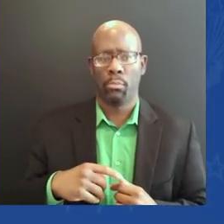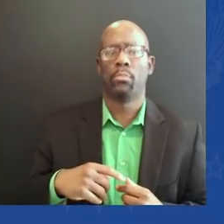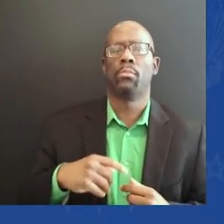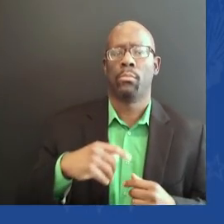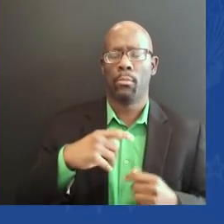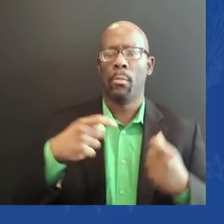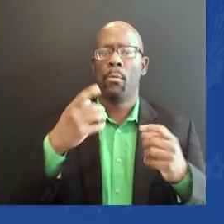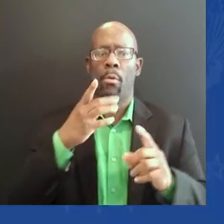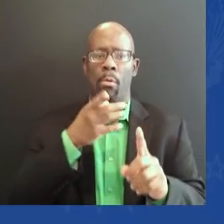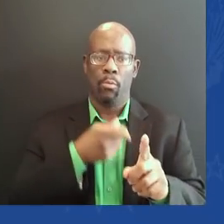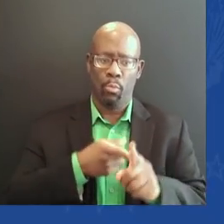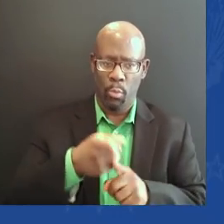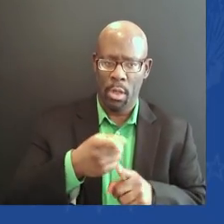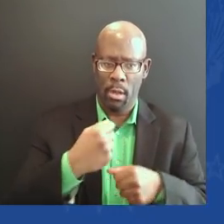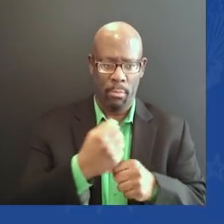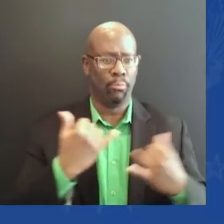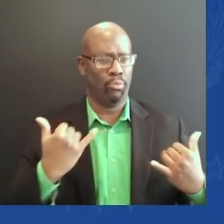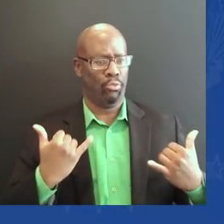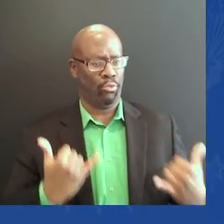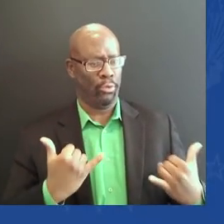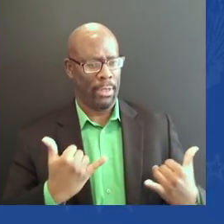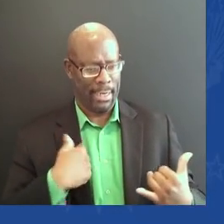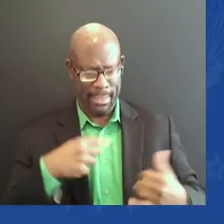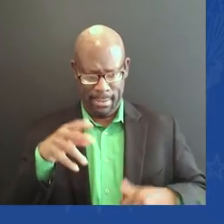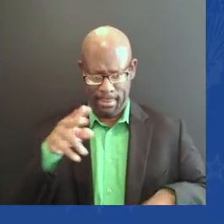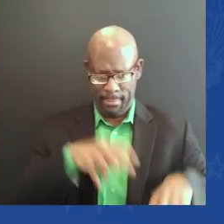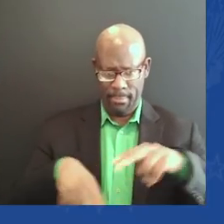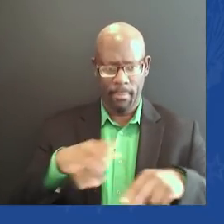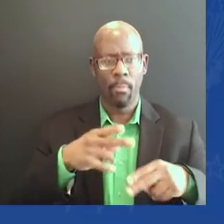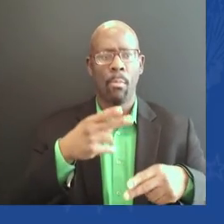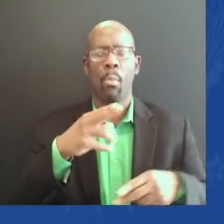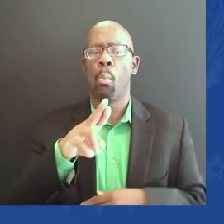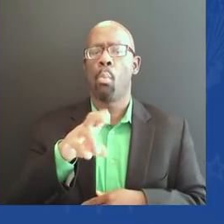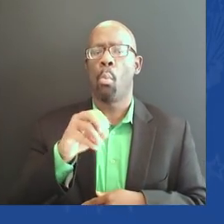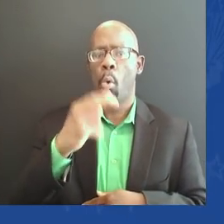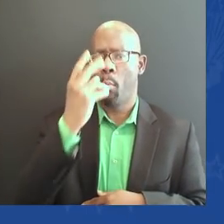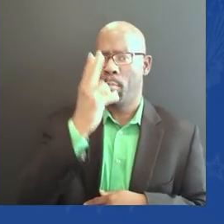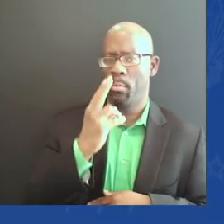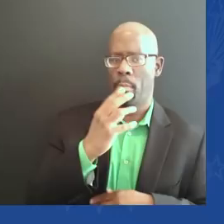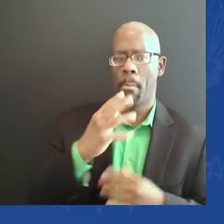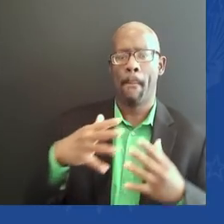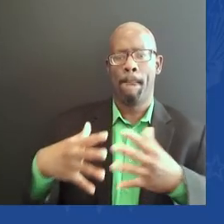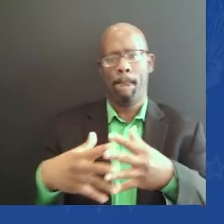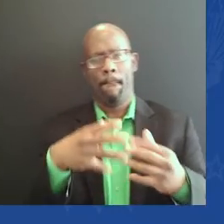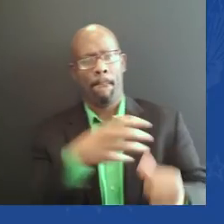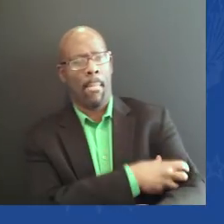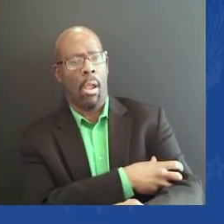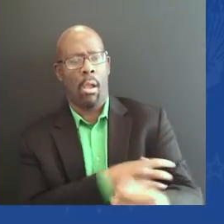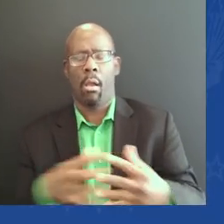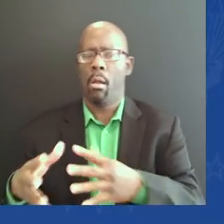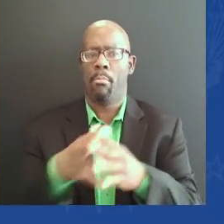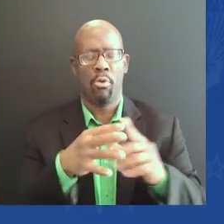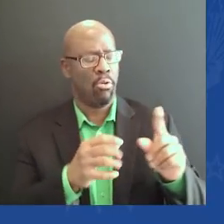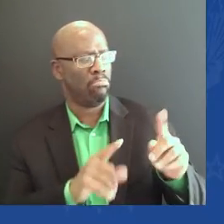what I think is the power of America showing up and working with our allies and partners to make progress on issues that matter to all of us.